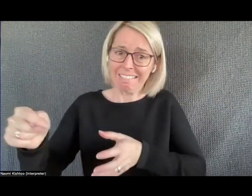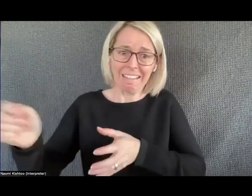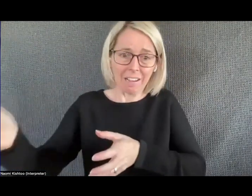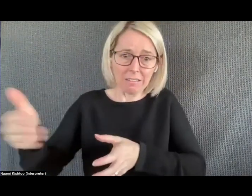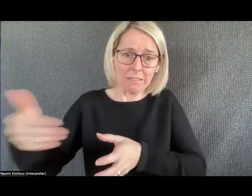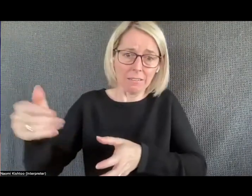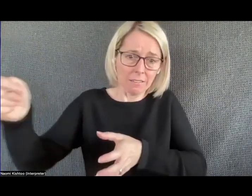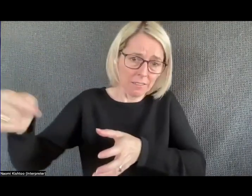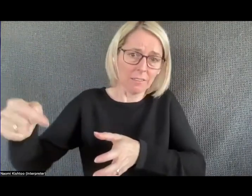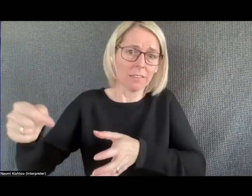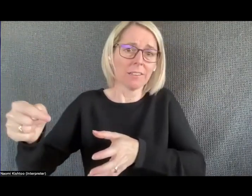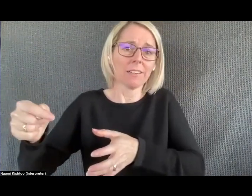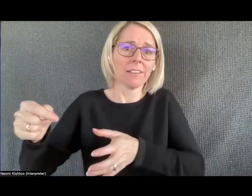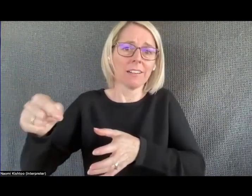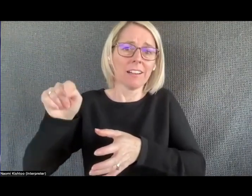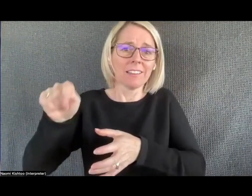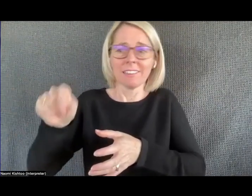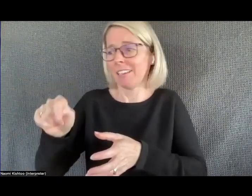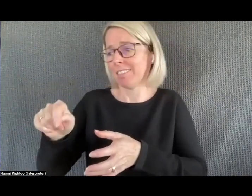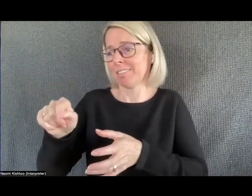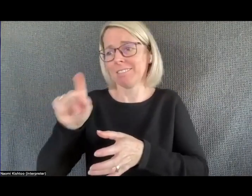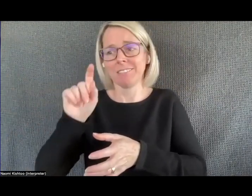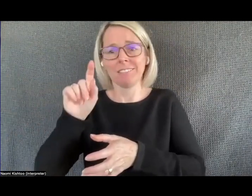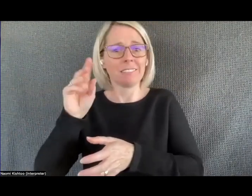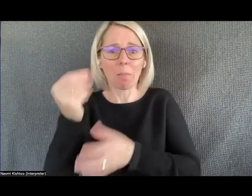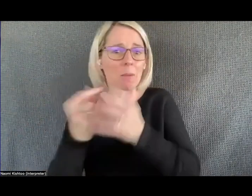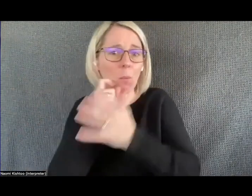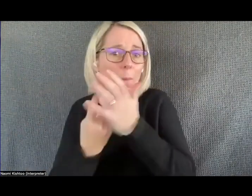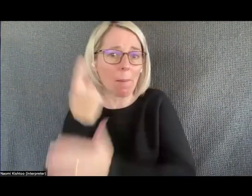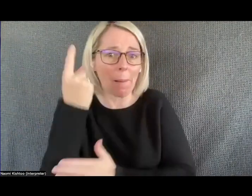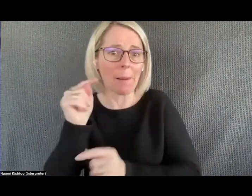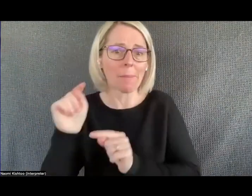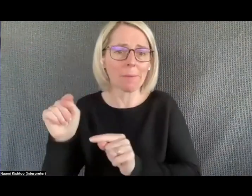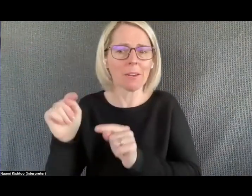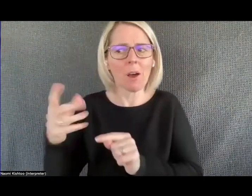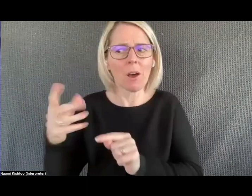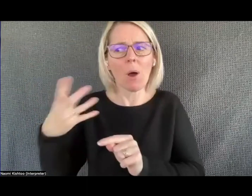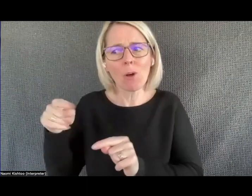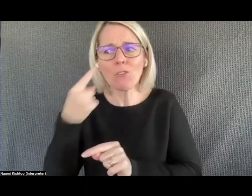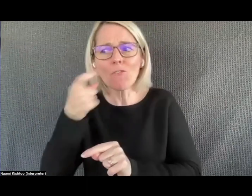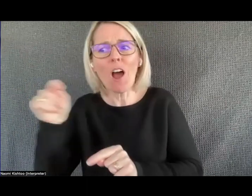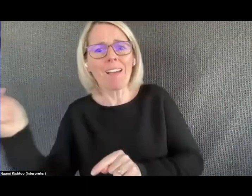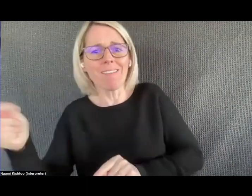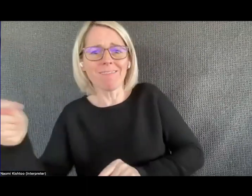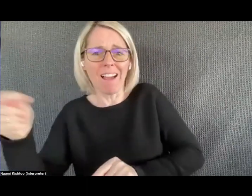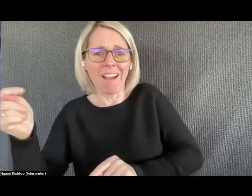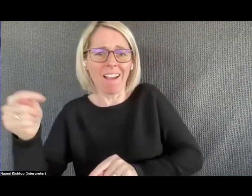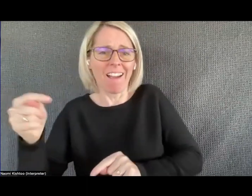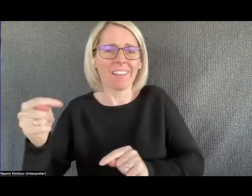object will spring to life and I really want you to find this bit that makes that happen”. If that